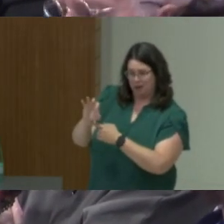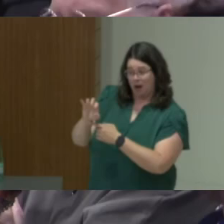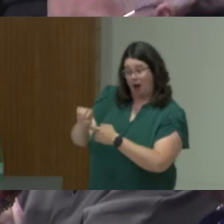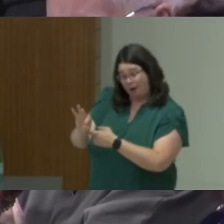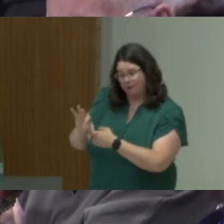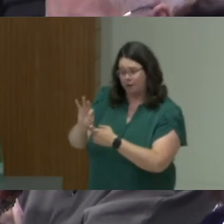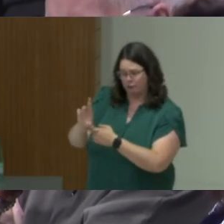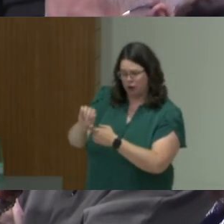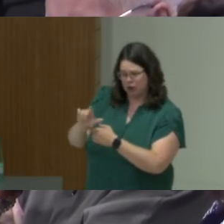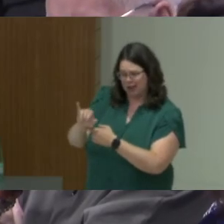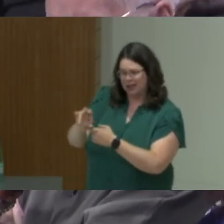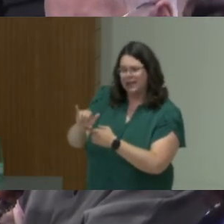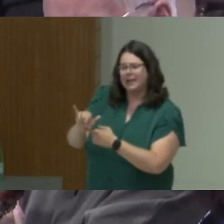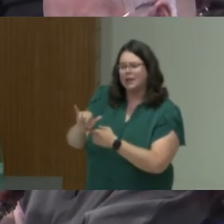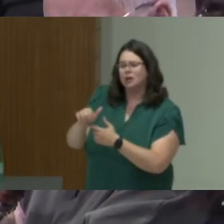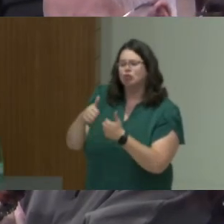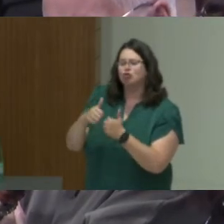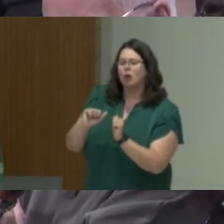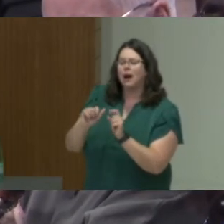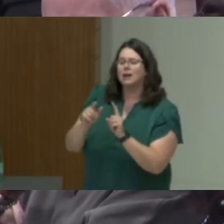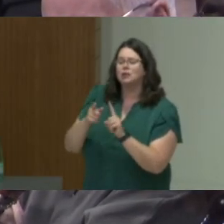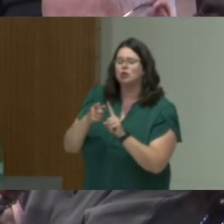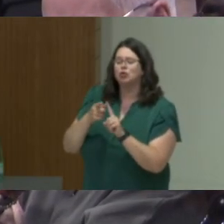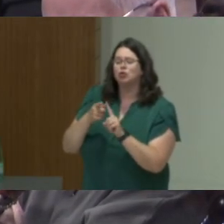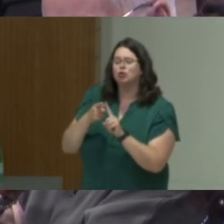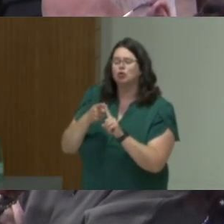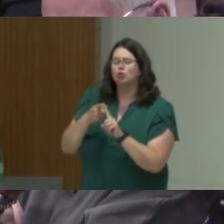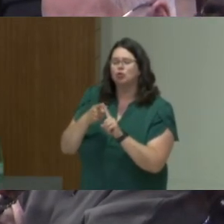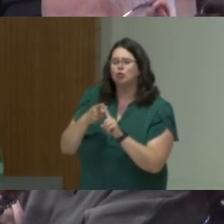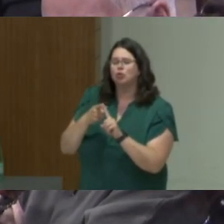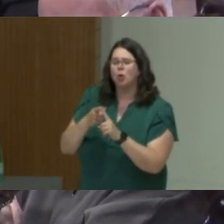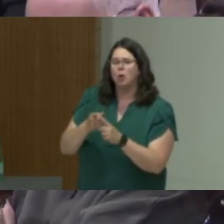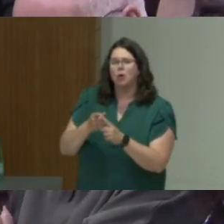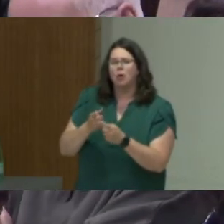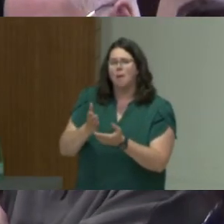and it tries to homogenise the more precariously vulnerable or fragile,